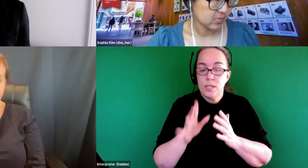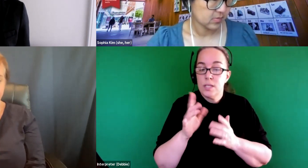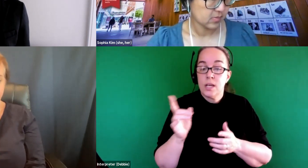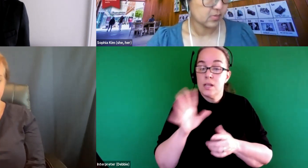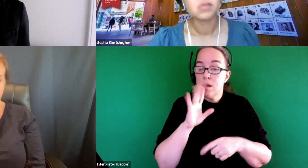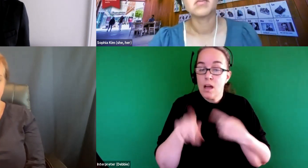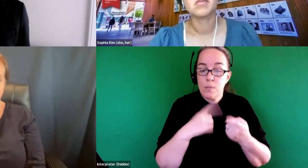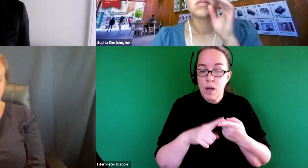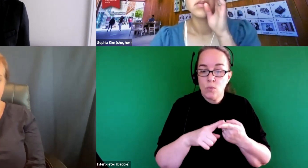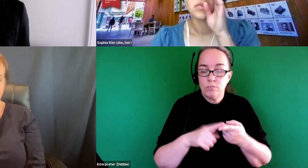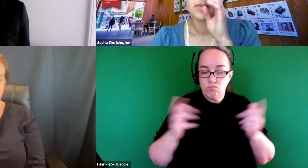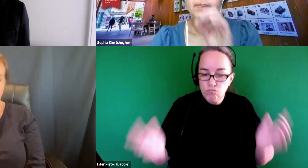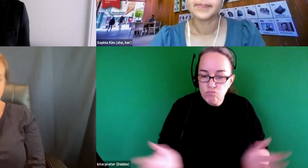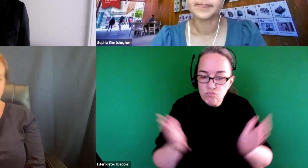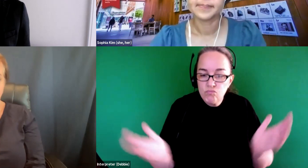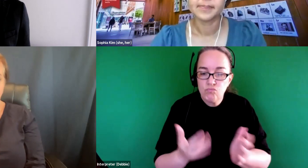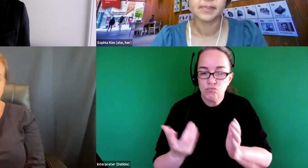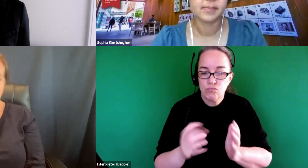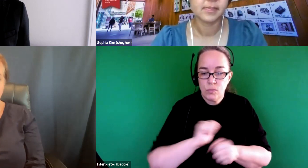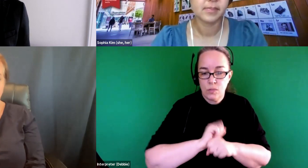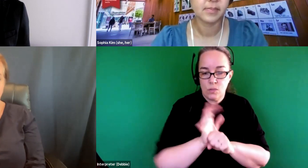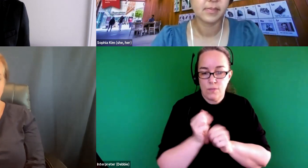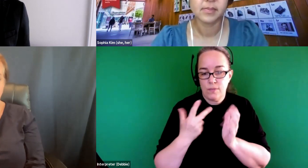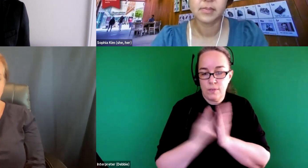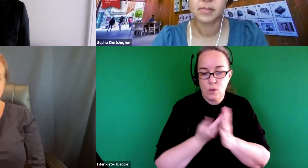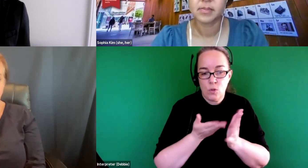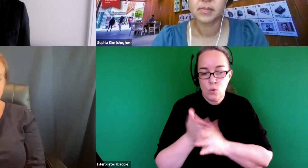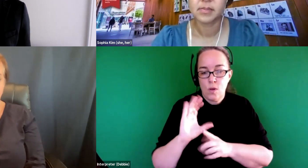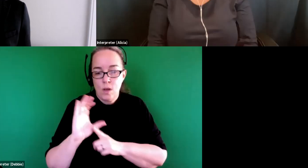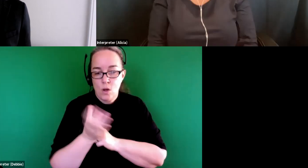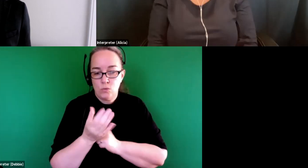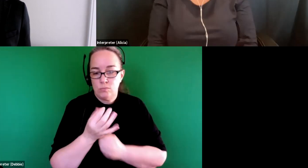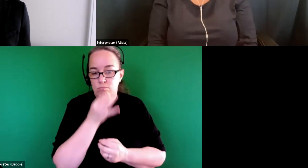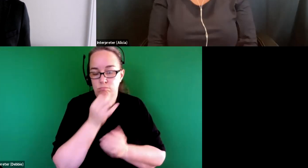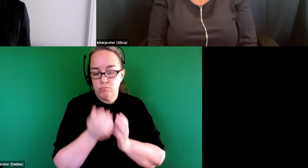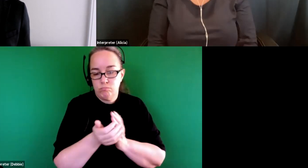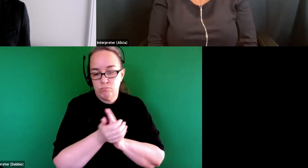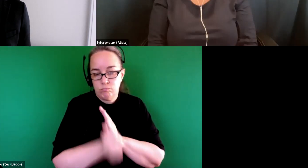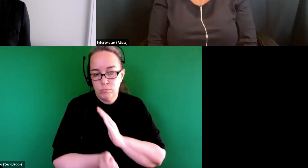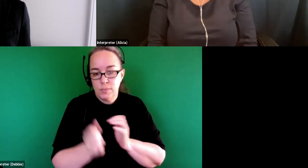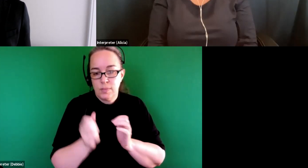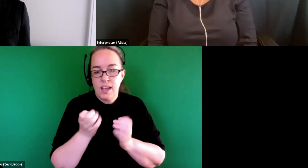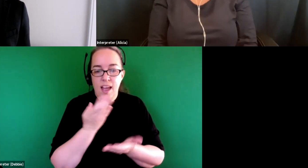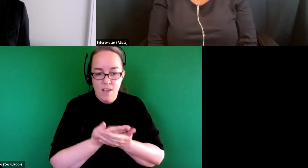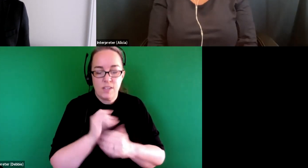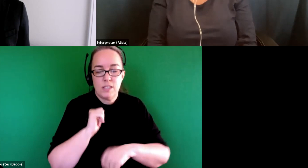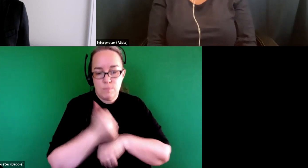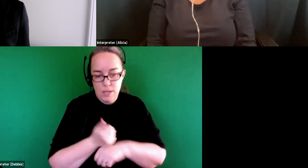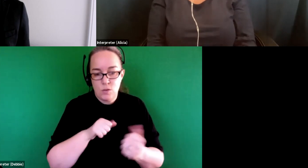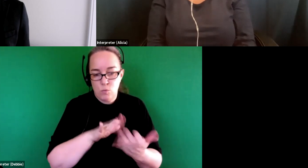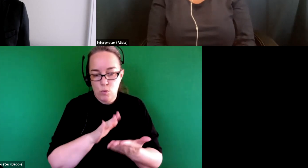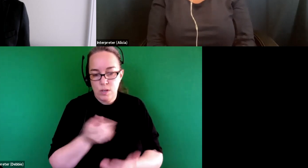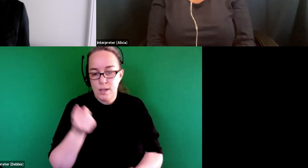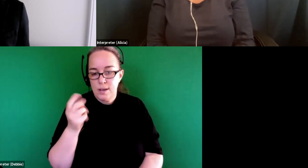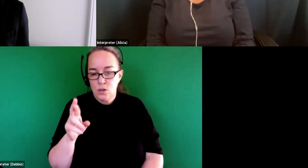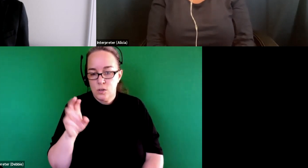Ram Subramaniam (He/him): Encouraging covert 19 vaccination through culturally competent evidence based approach is Dr Elsa be arena.